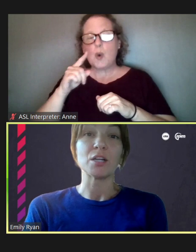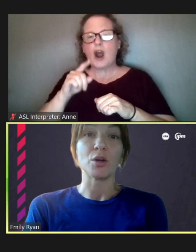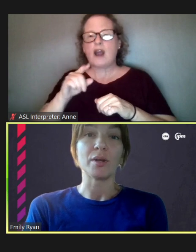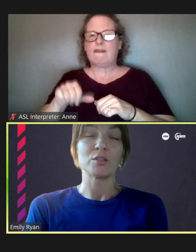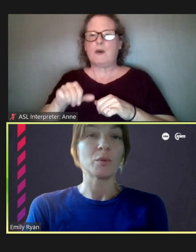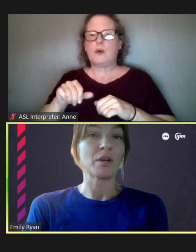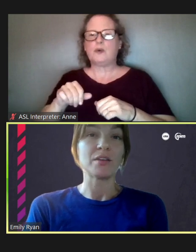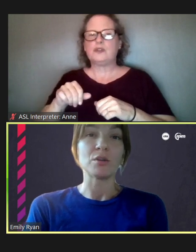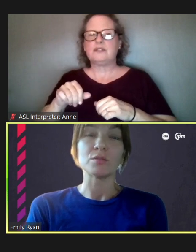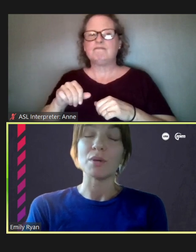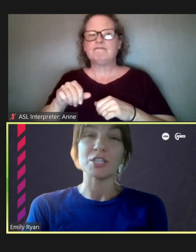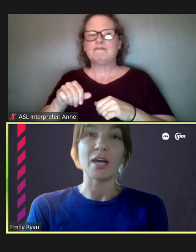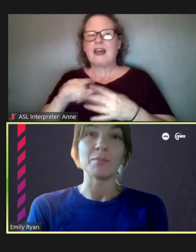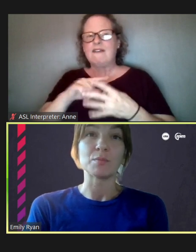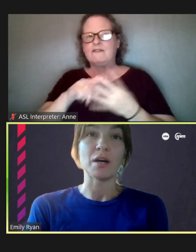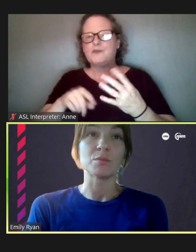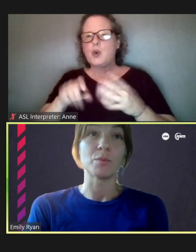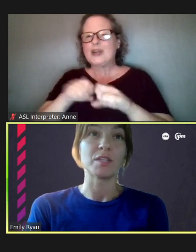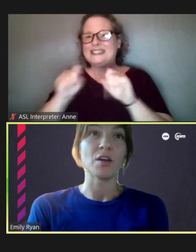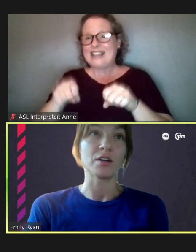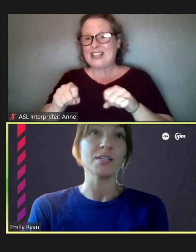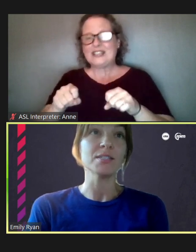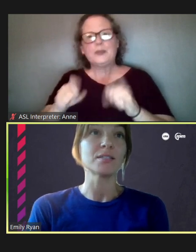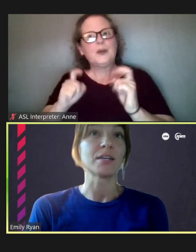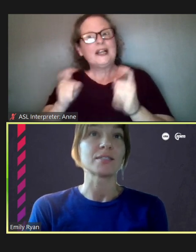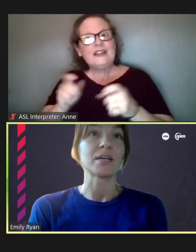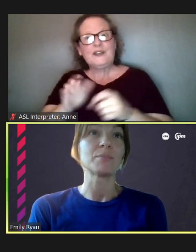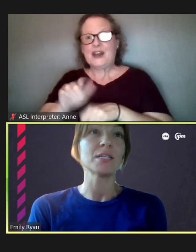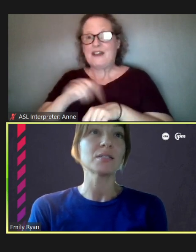get going because we want to give you as much time as possible with the artists. Next slide please.